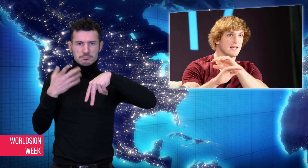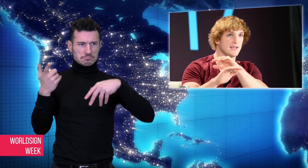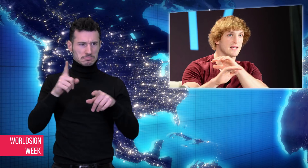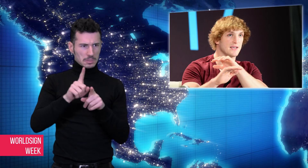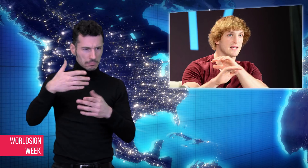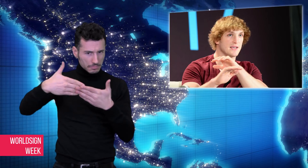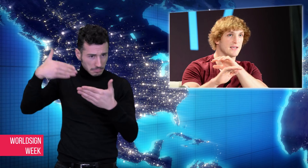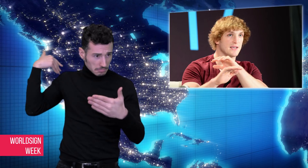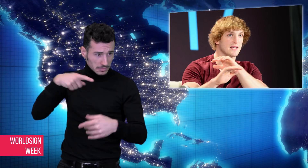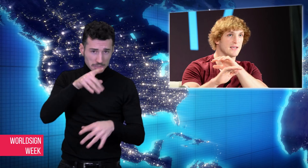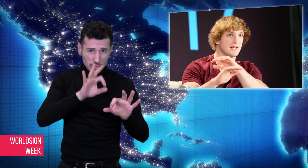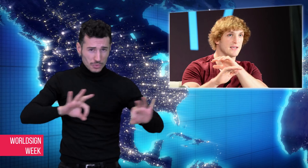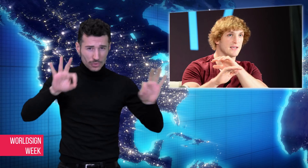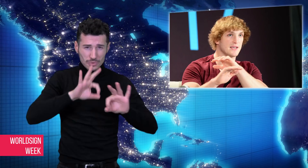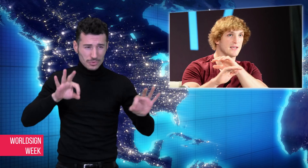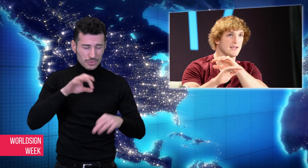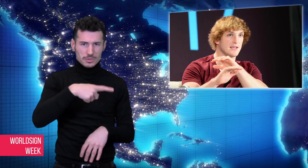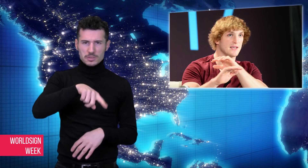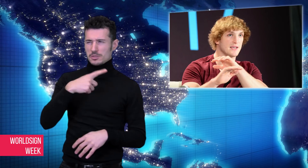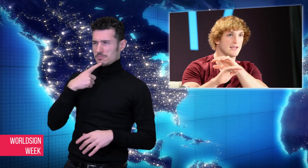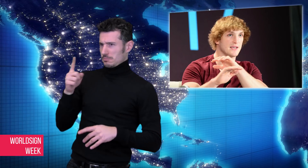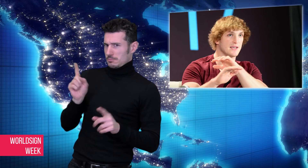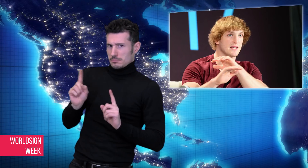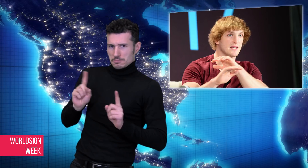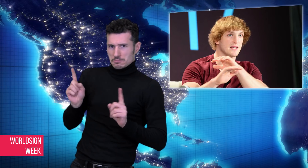Paul laughed, saying the body